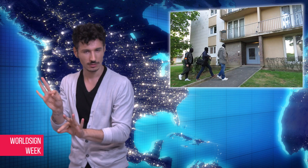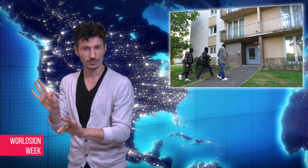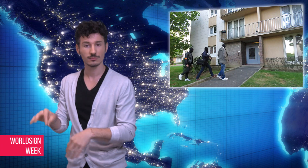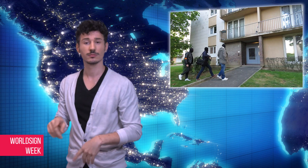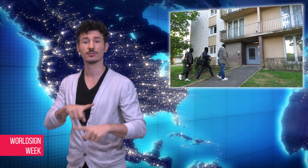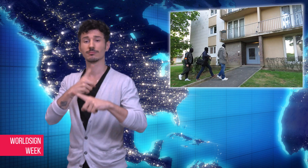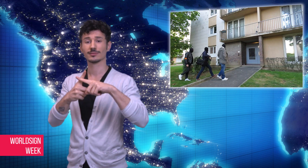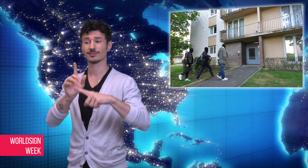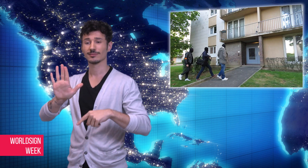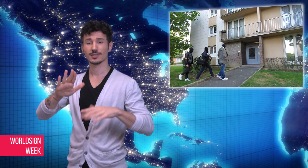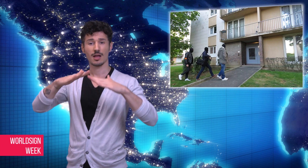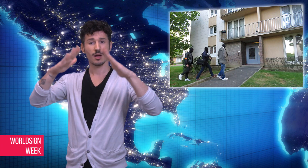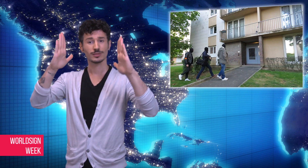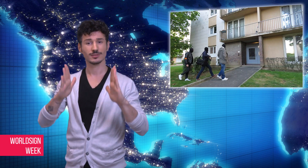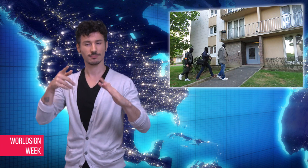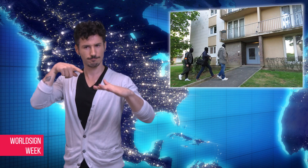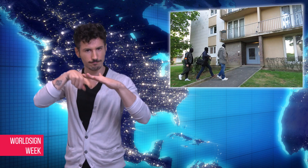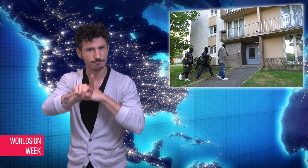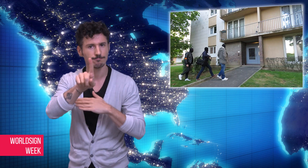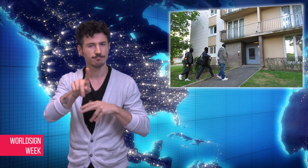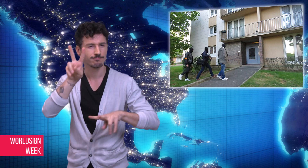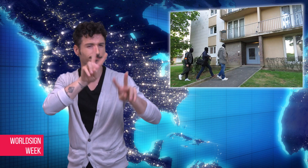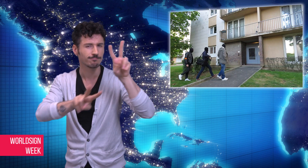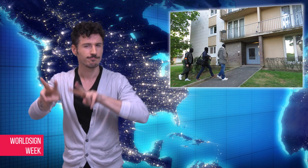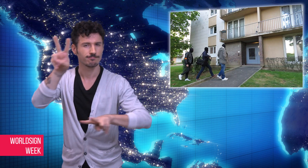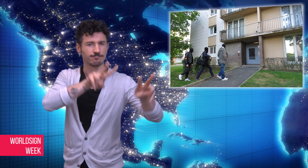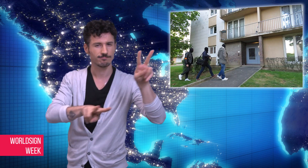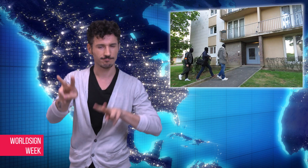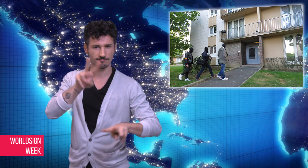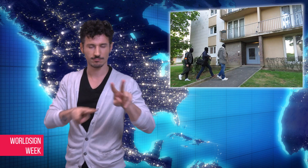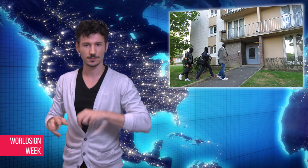Investigators are investigating the killings